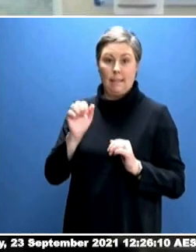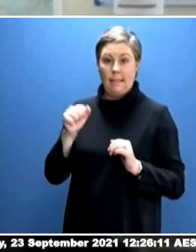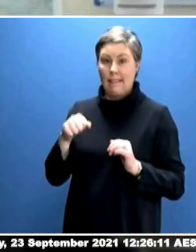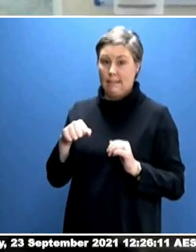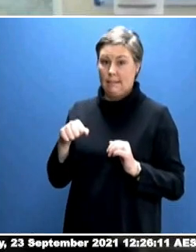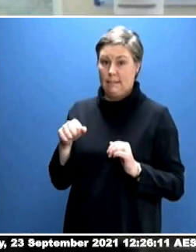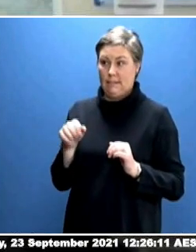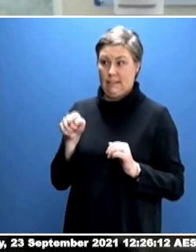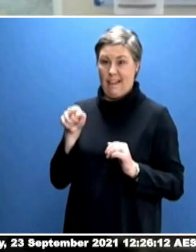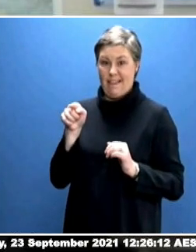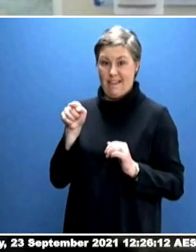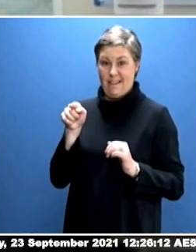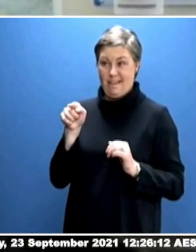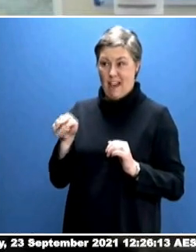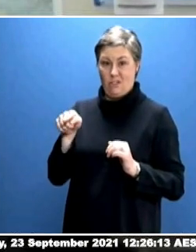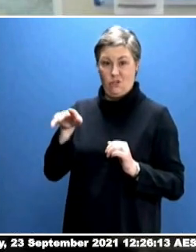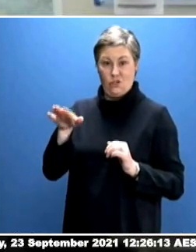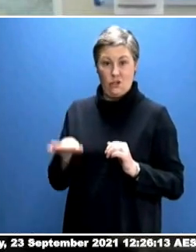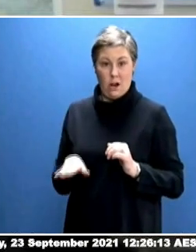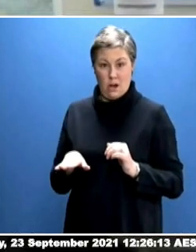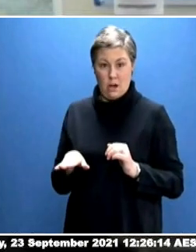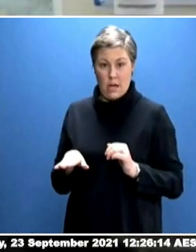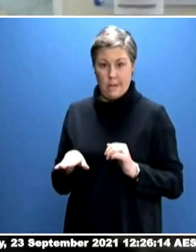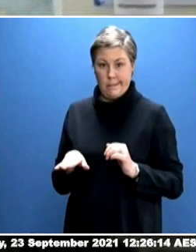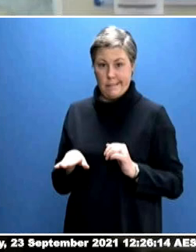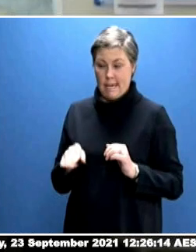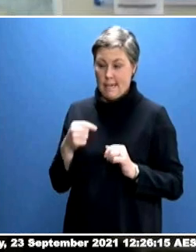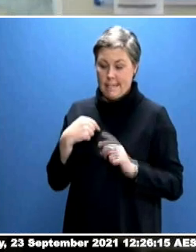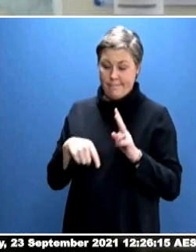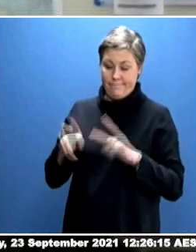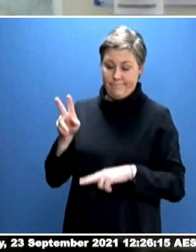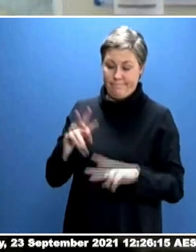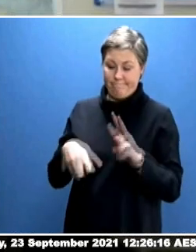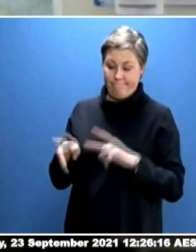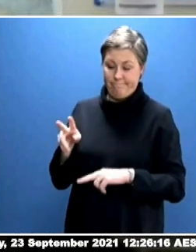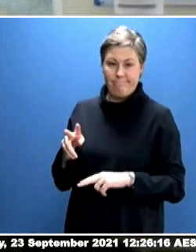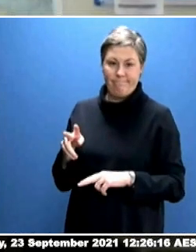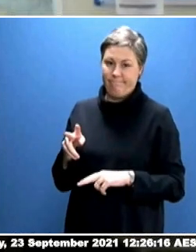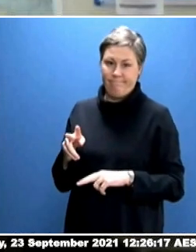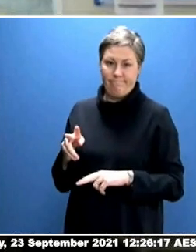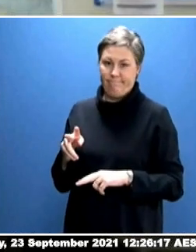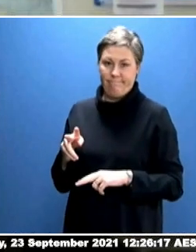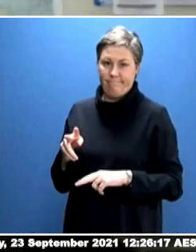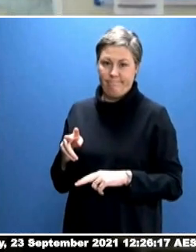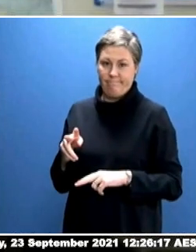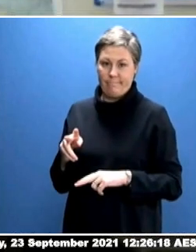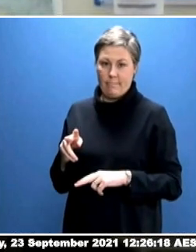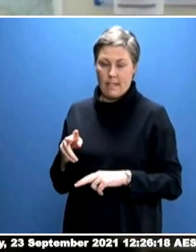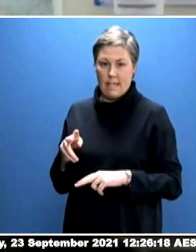where there were concerns and assessments as to their cognitive